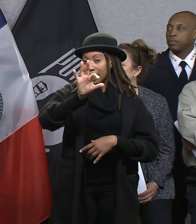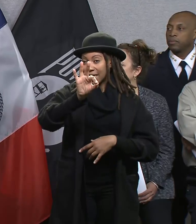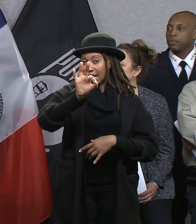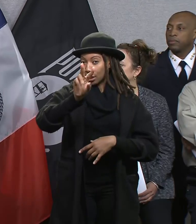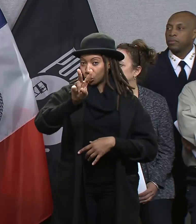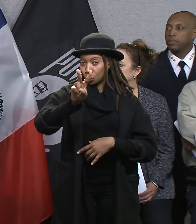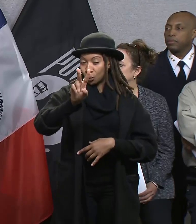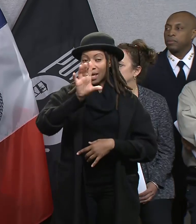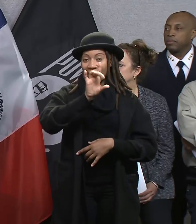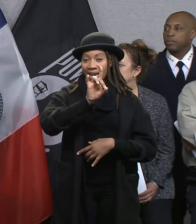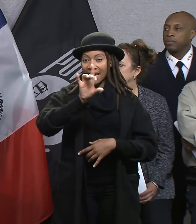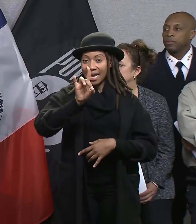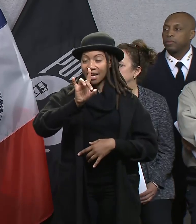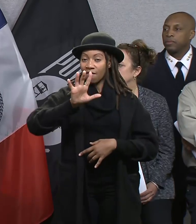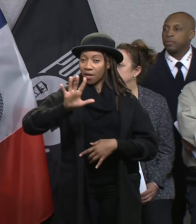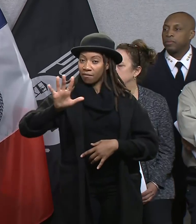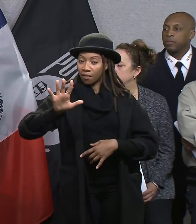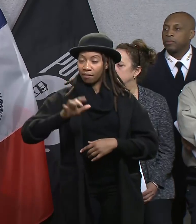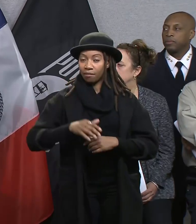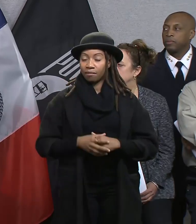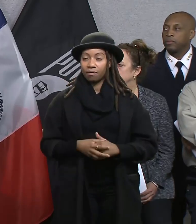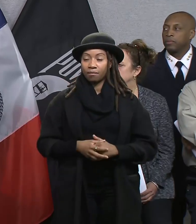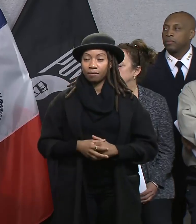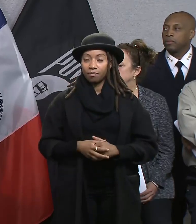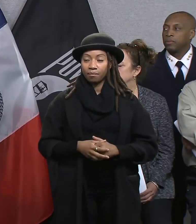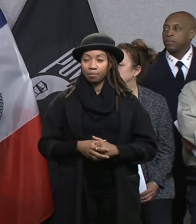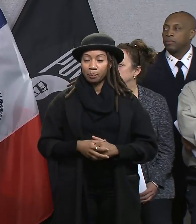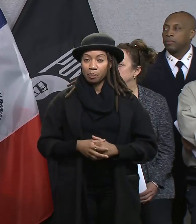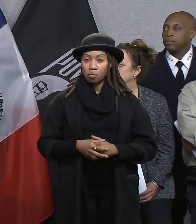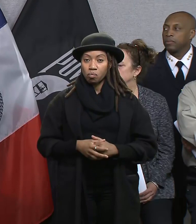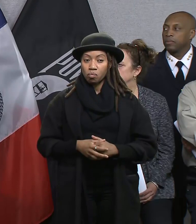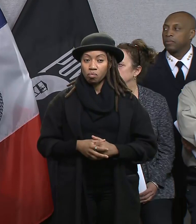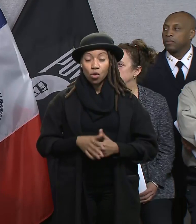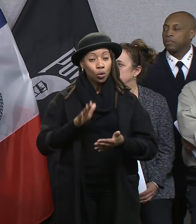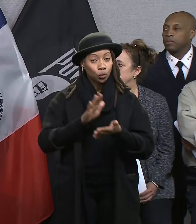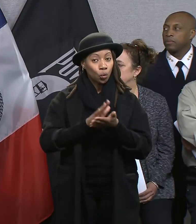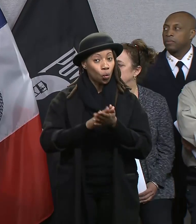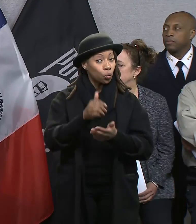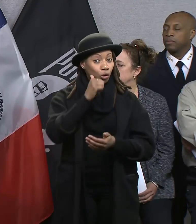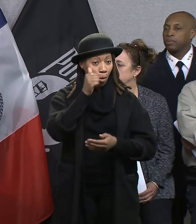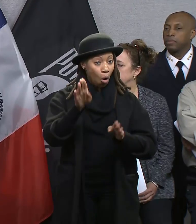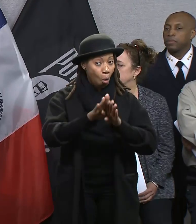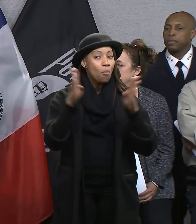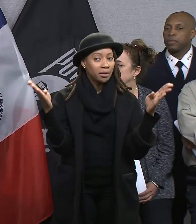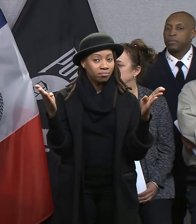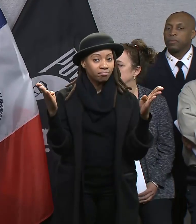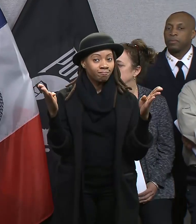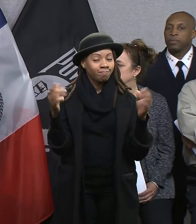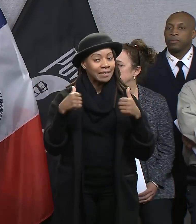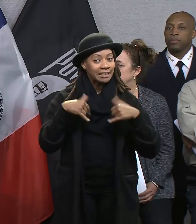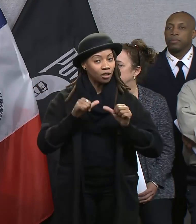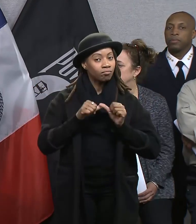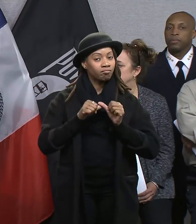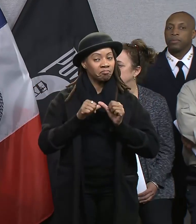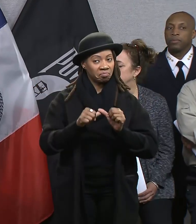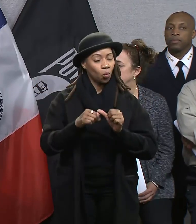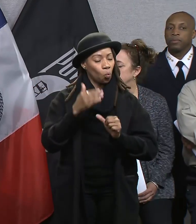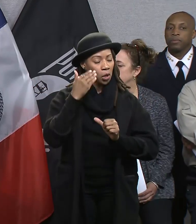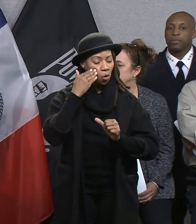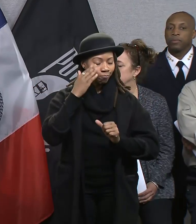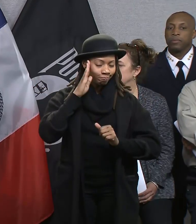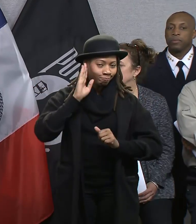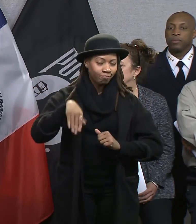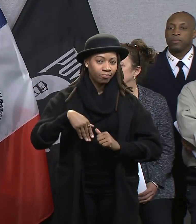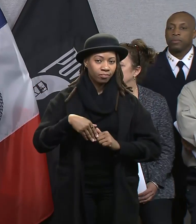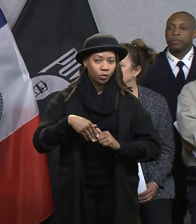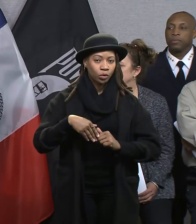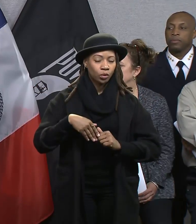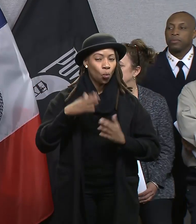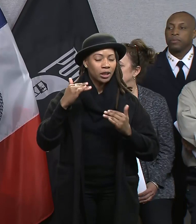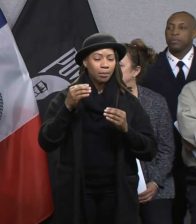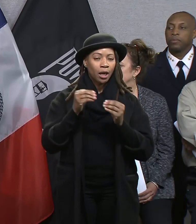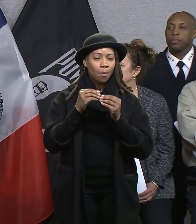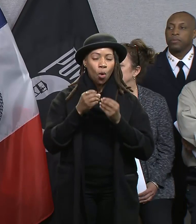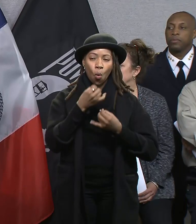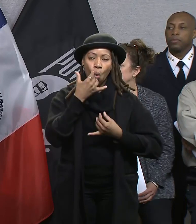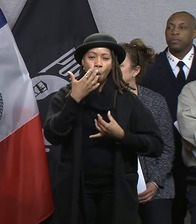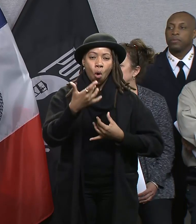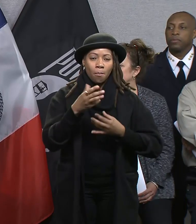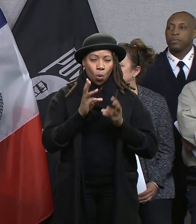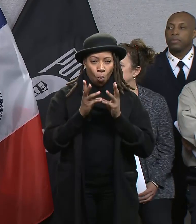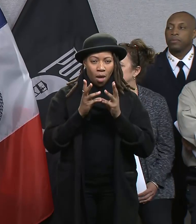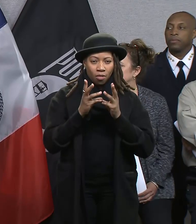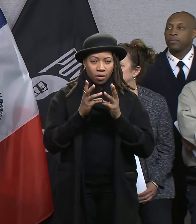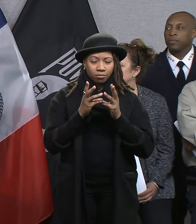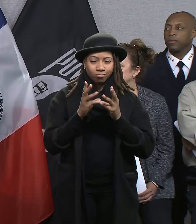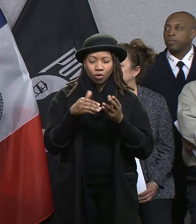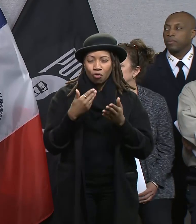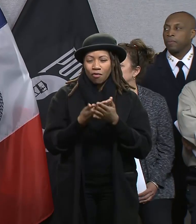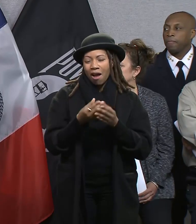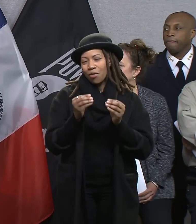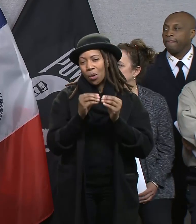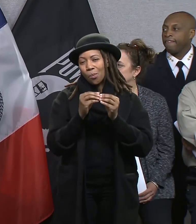SCHOOL BUS CALL